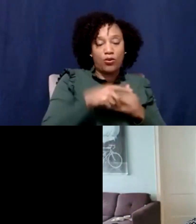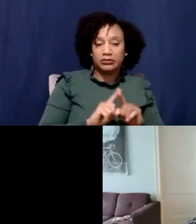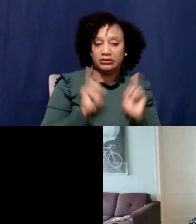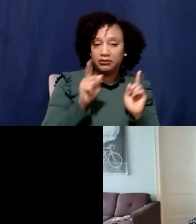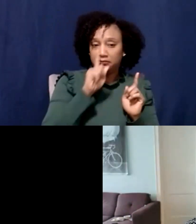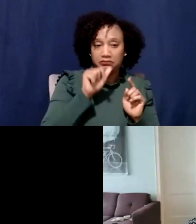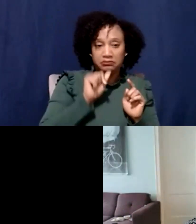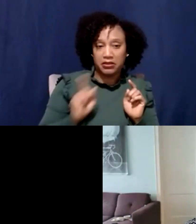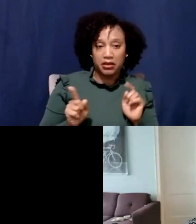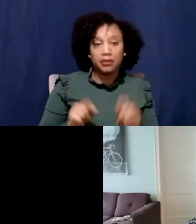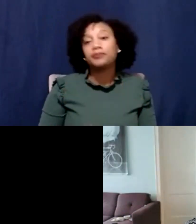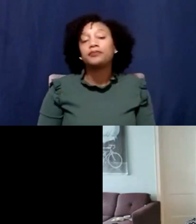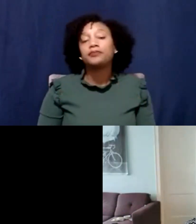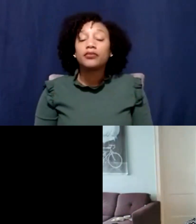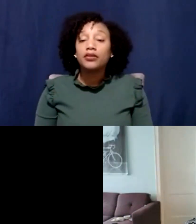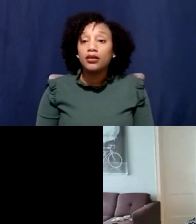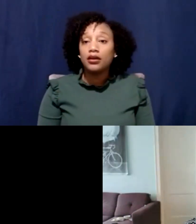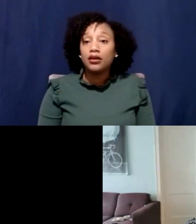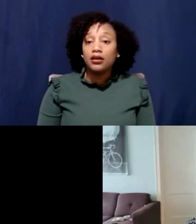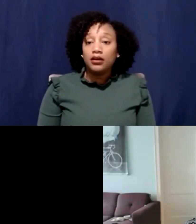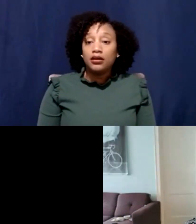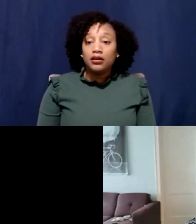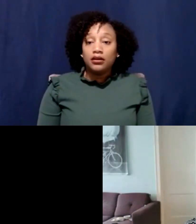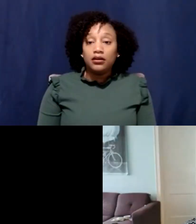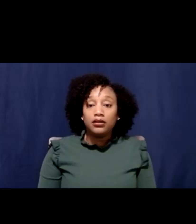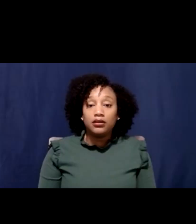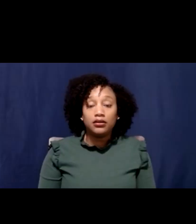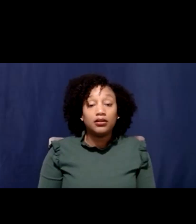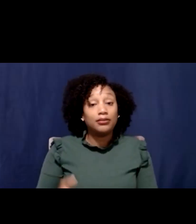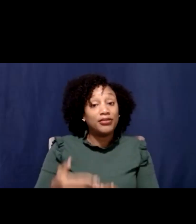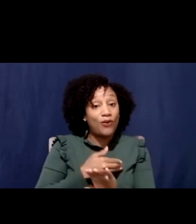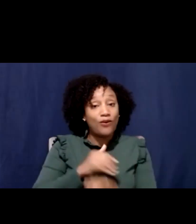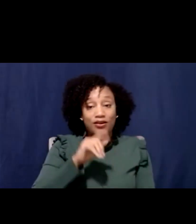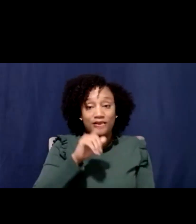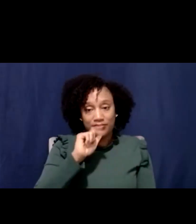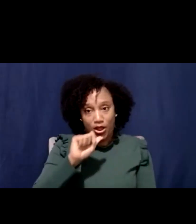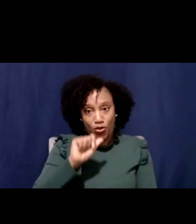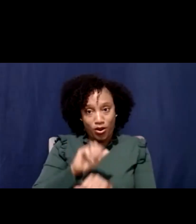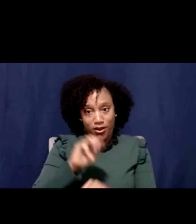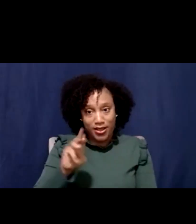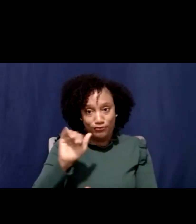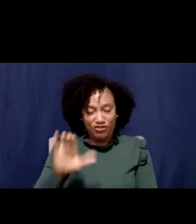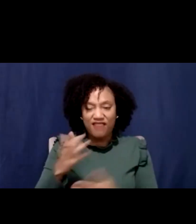but having applied in my non-MRAC life to the Arts Initiative grant,